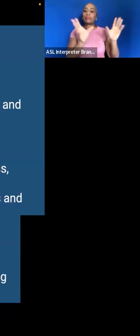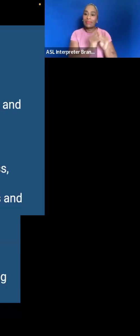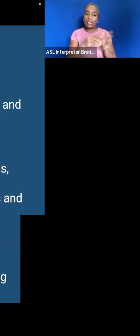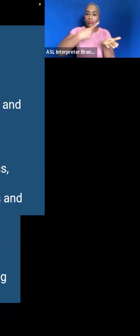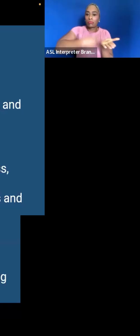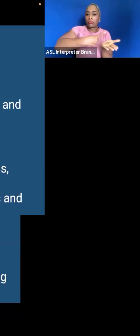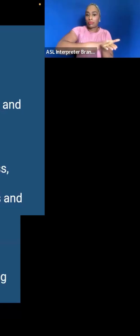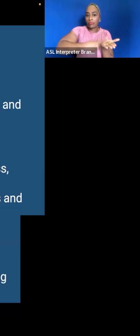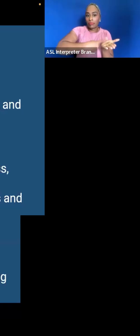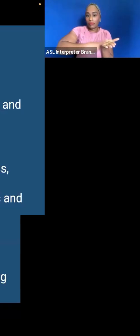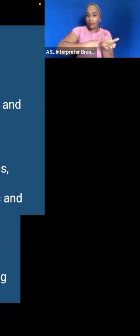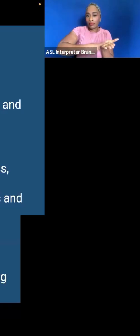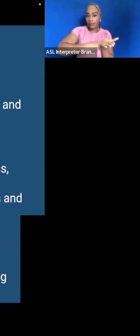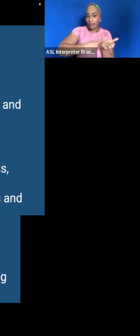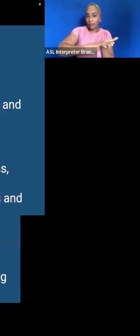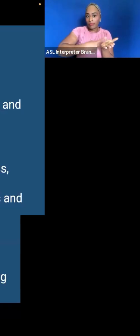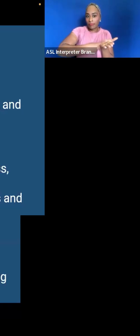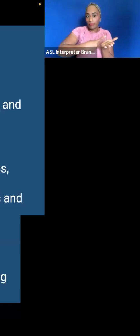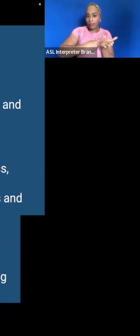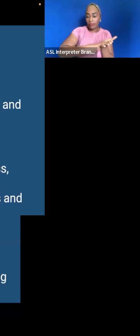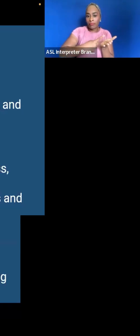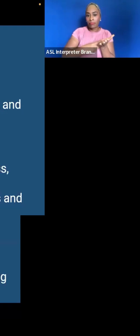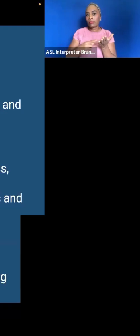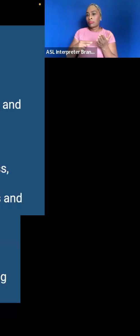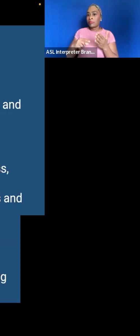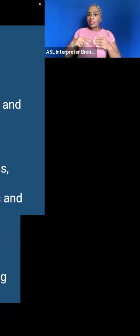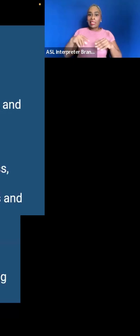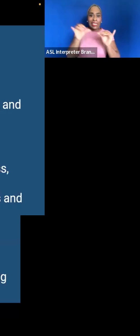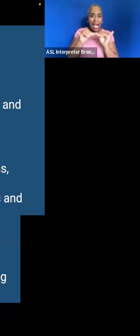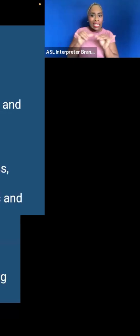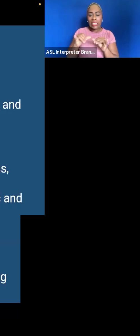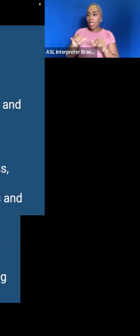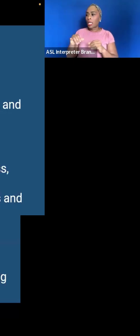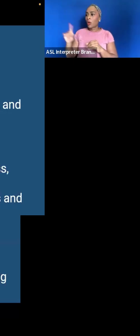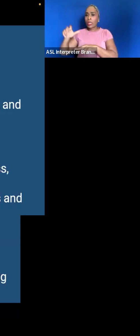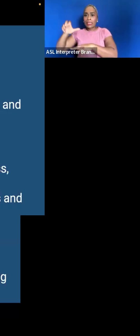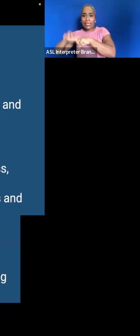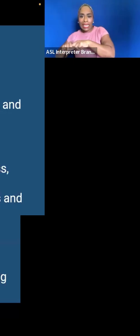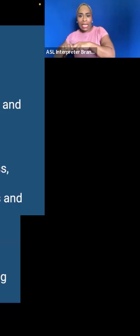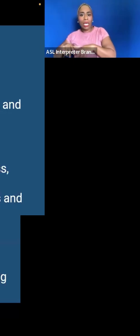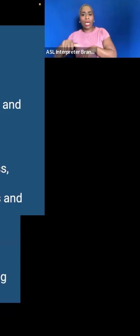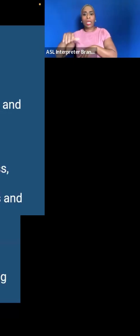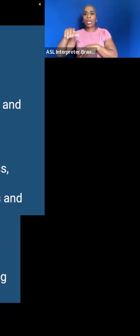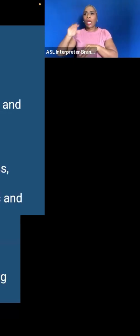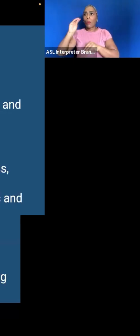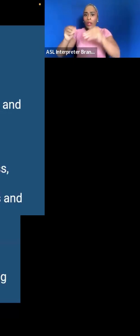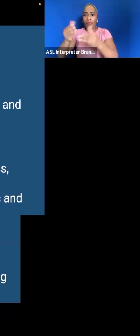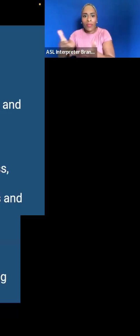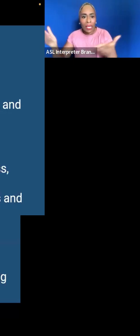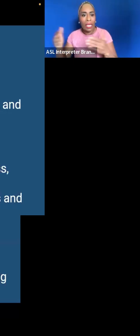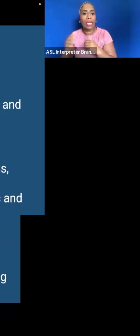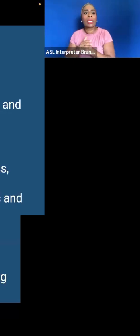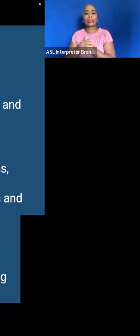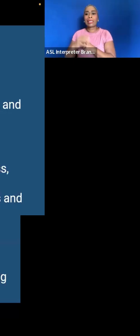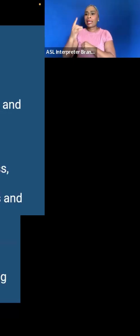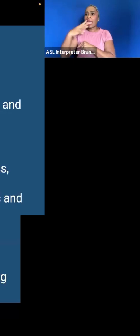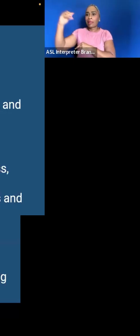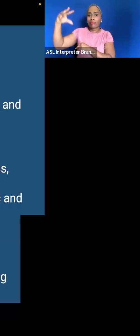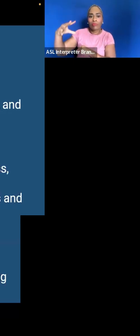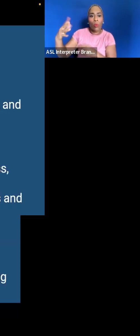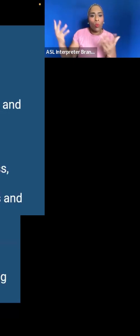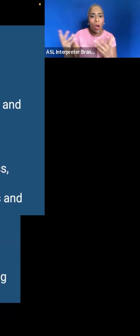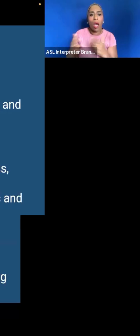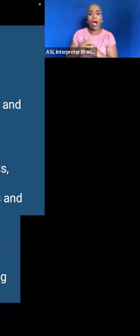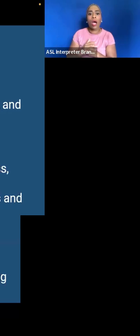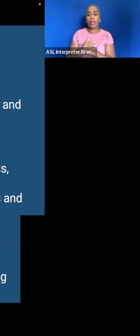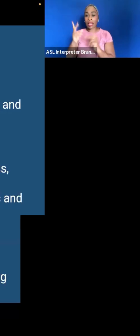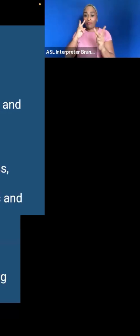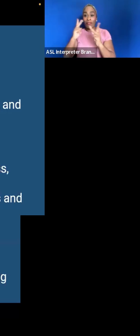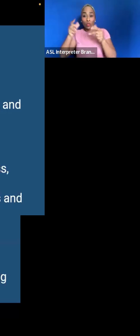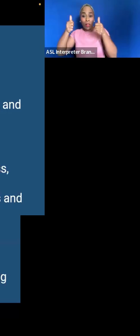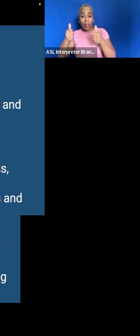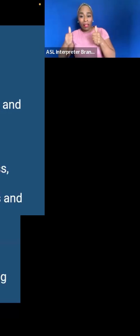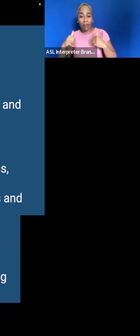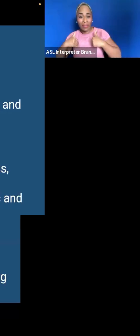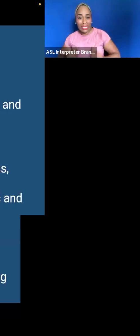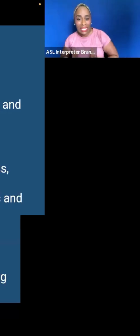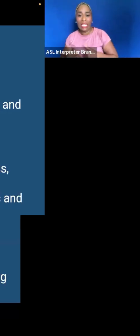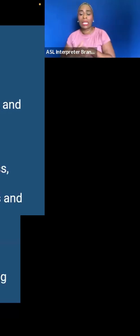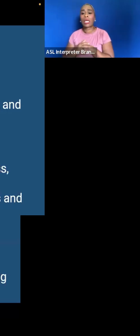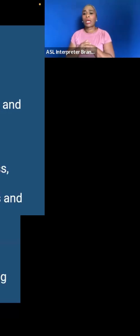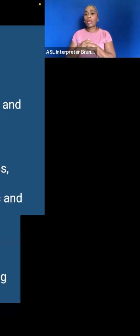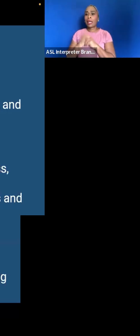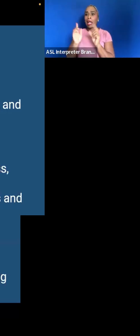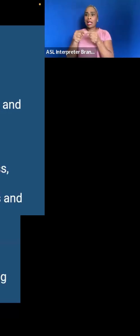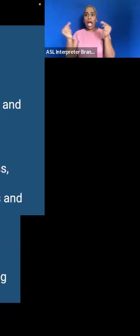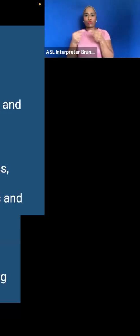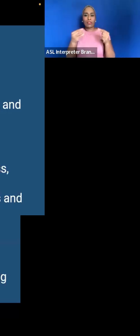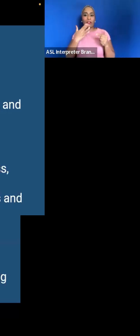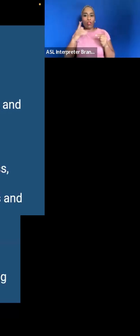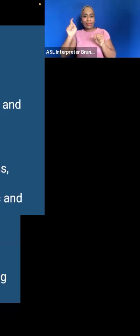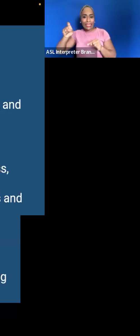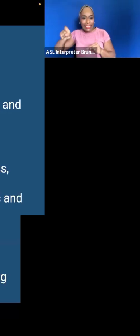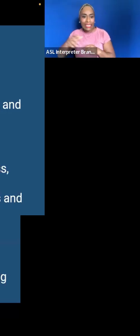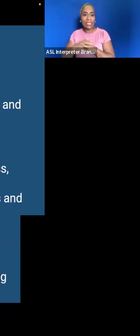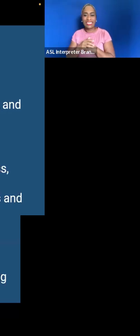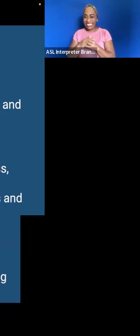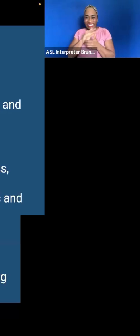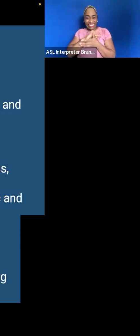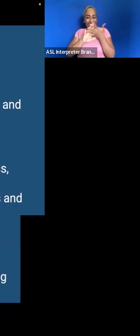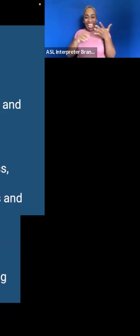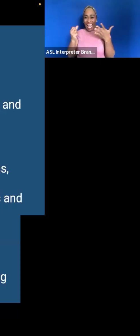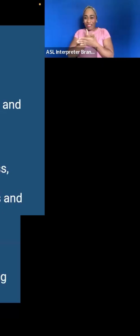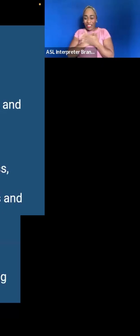Sizing, positioning, lighting requirements, the fatigue a student with a VI may go through during testing, contrast needs, all of these things are items that a TVI or TSVI